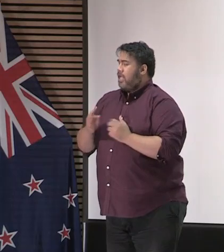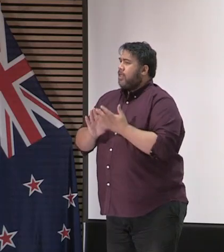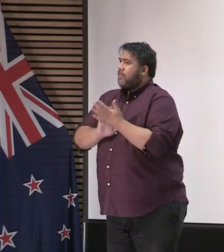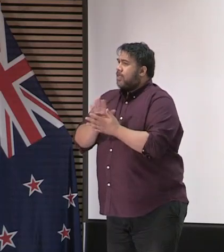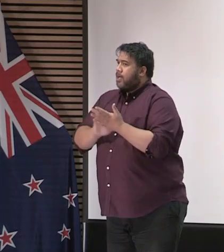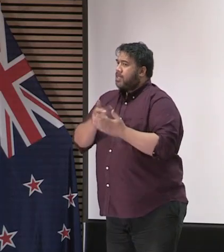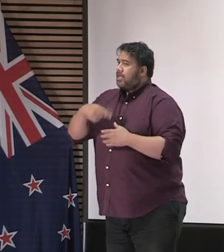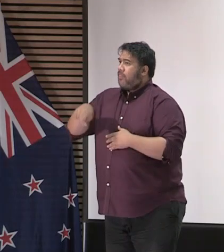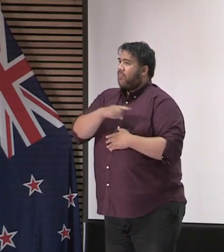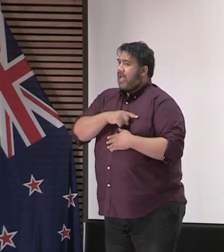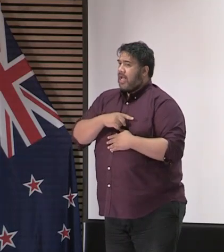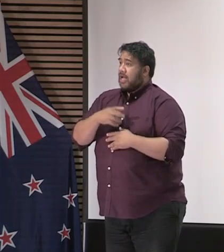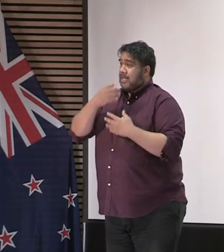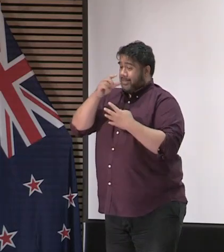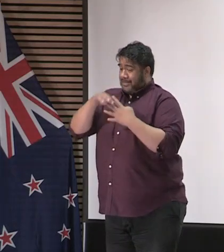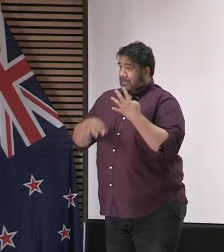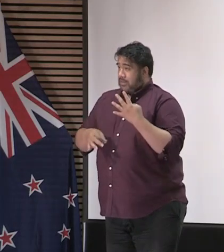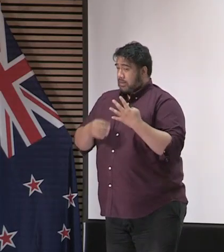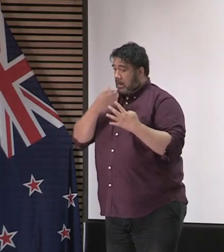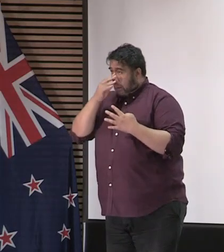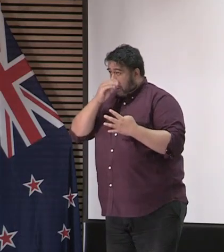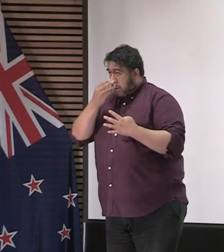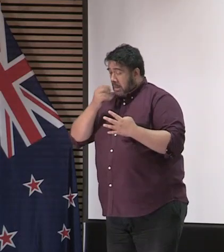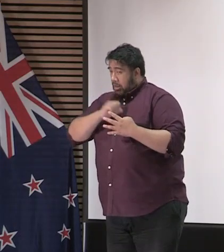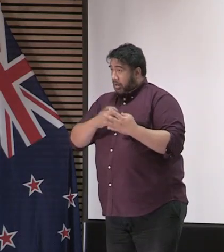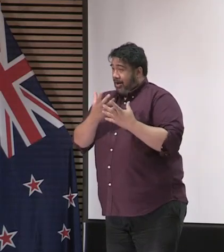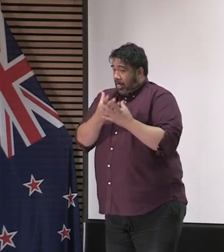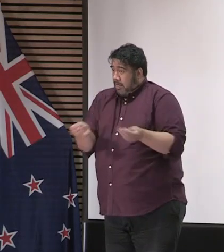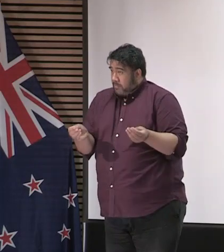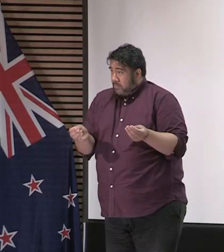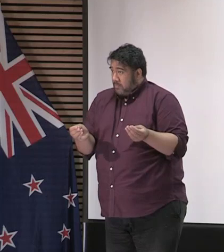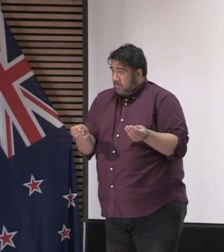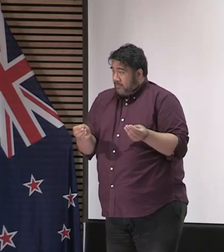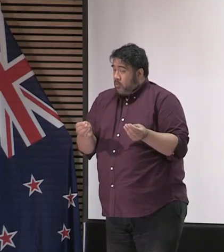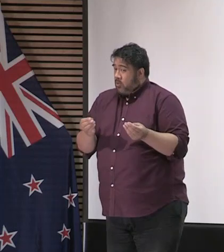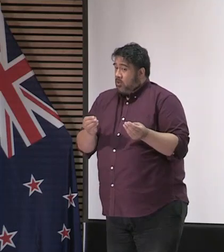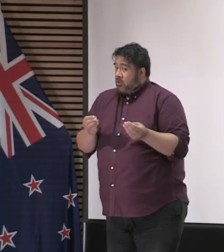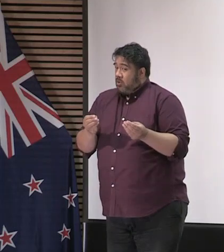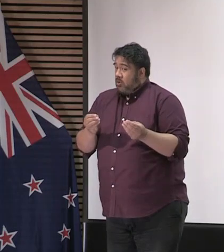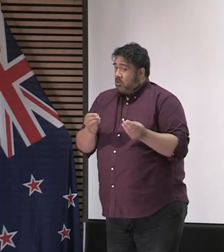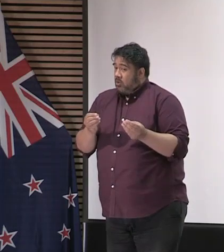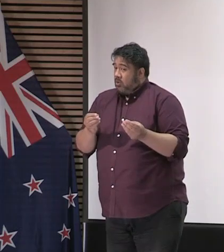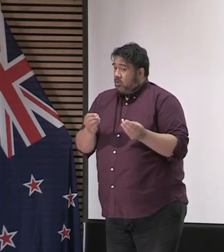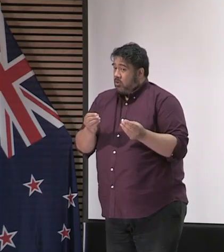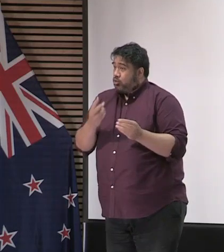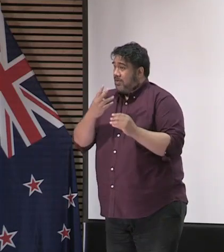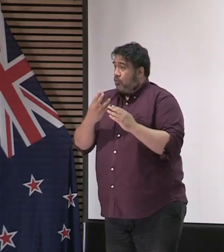reported as recovered. That is they have been symptom-free